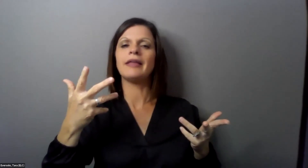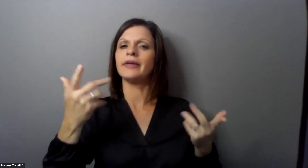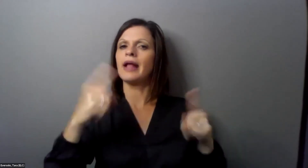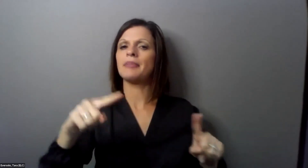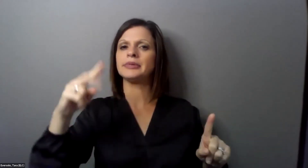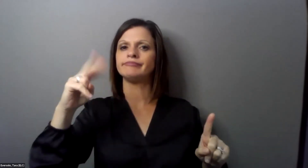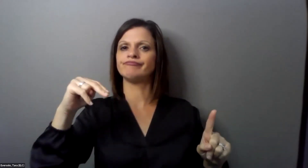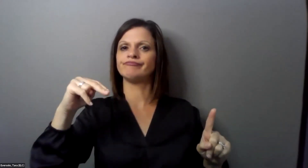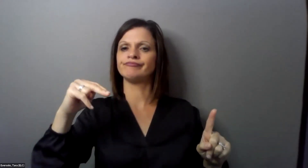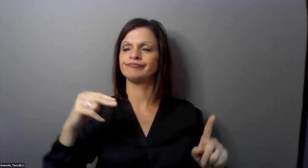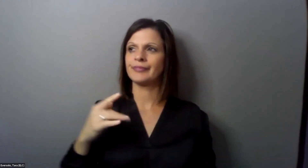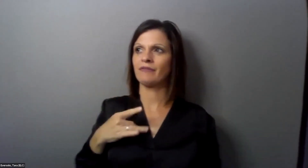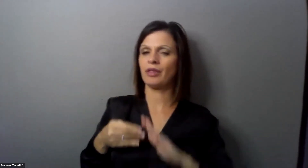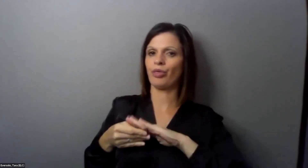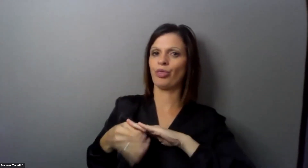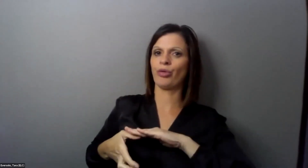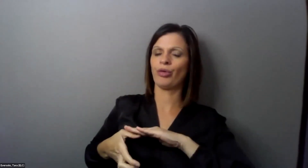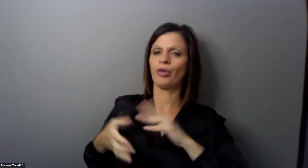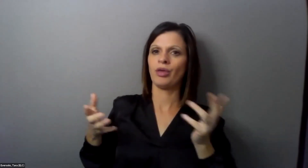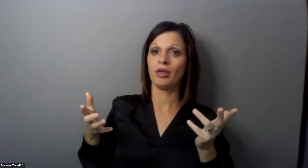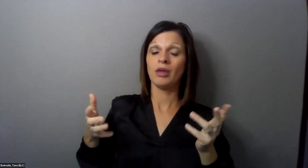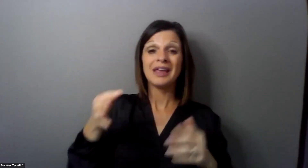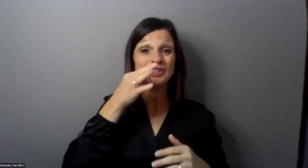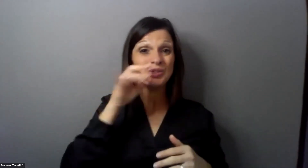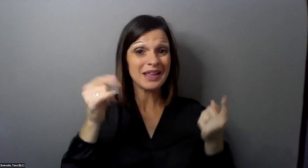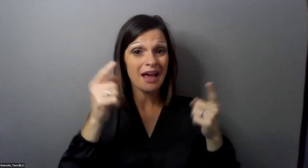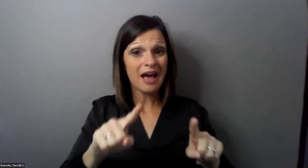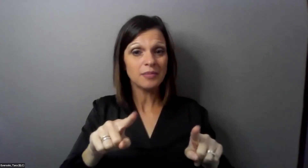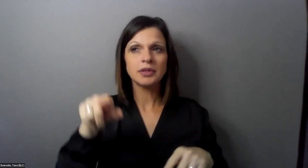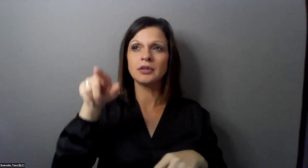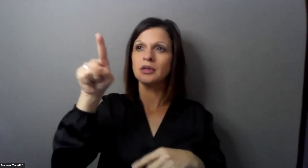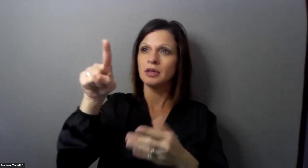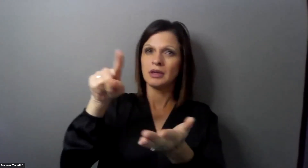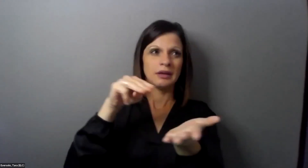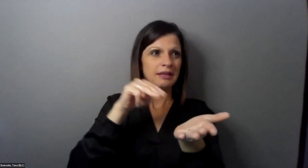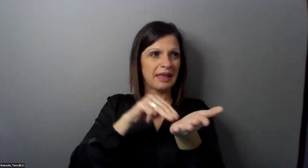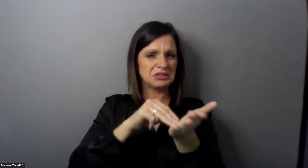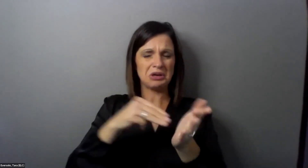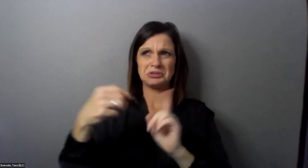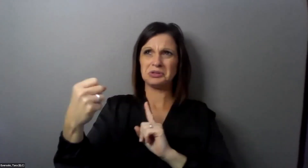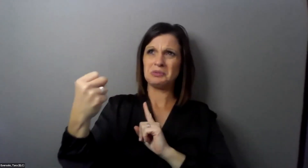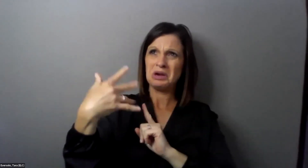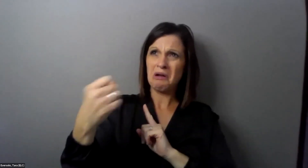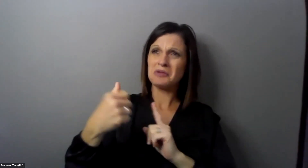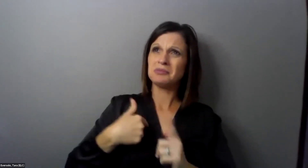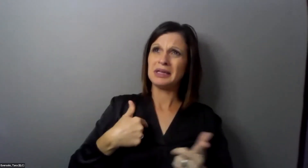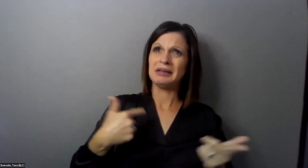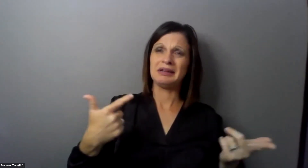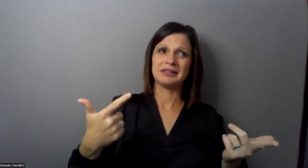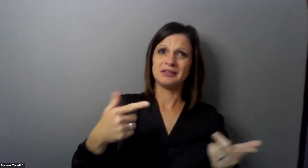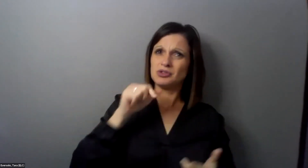As soon as that happens, that doctor went off on me and they should not have done that and it is all around town and there it goes.